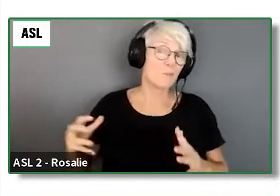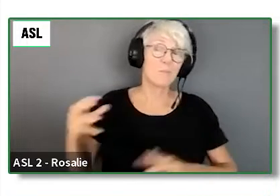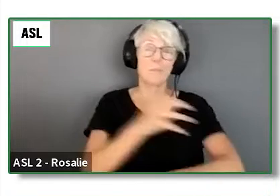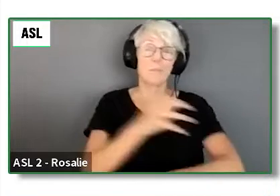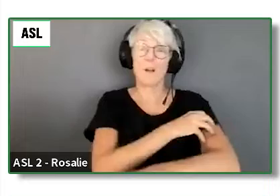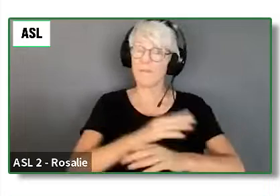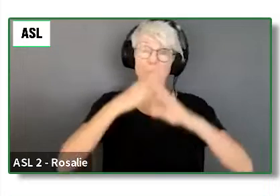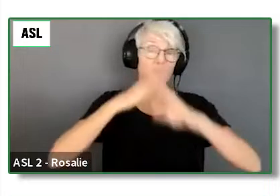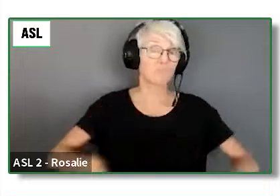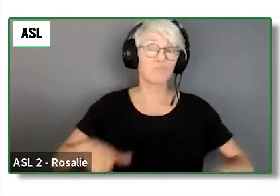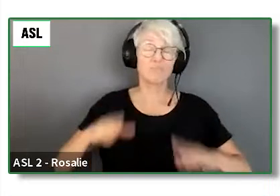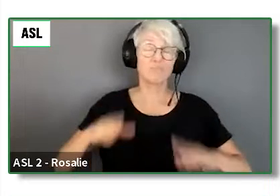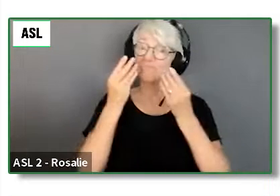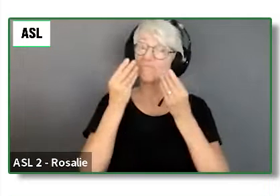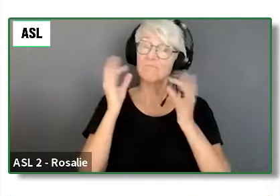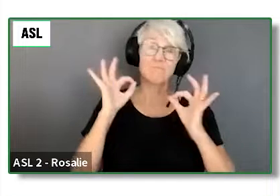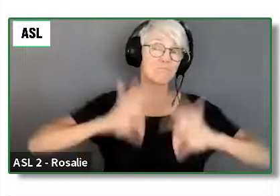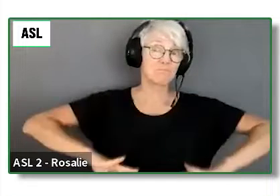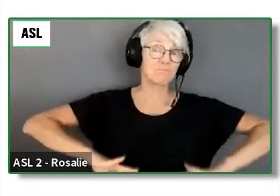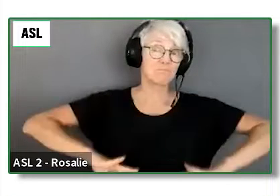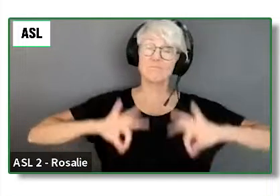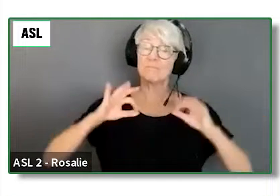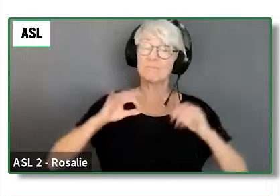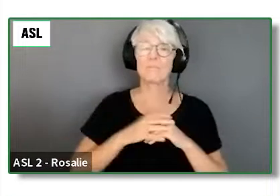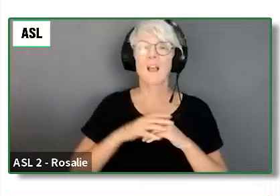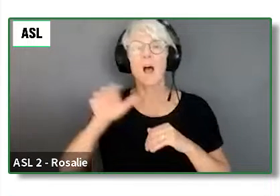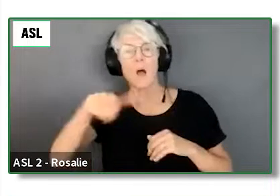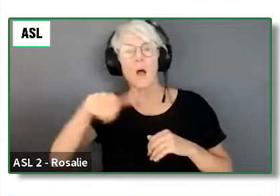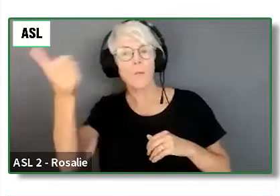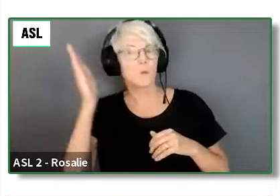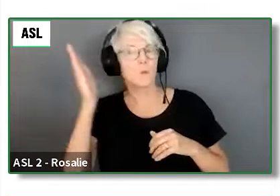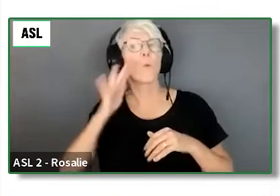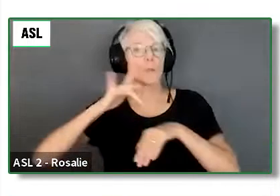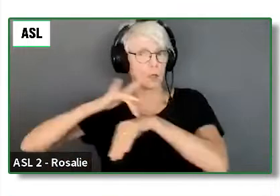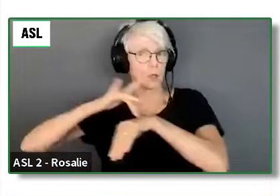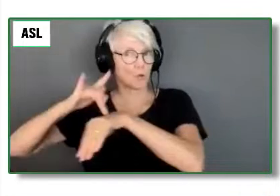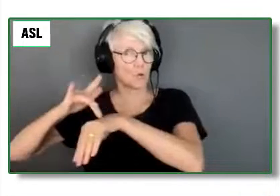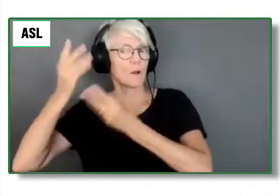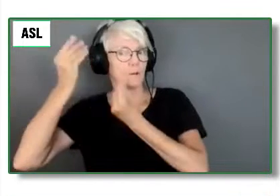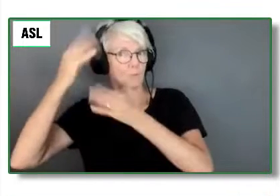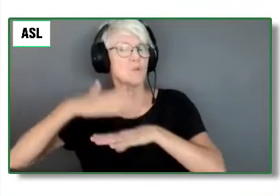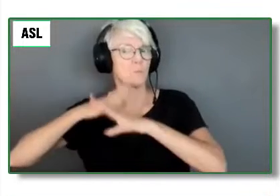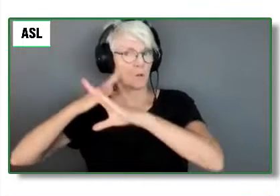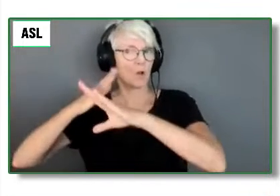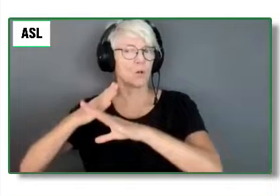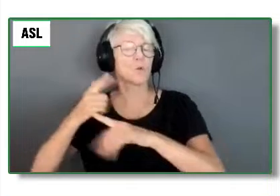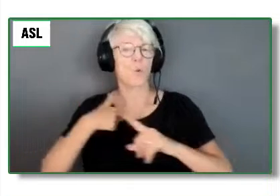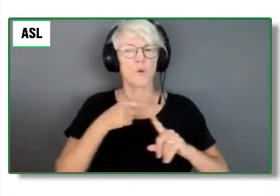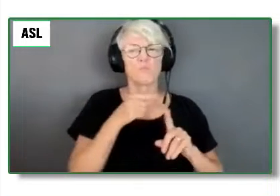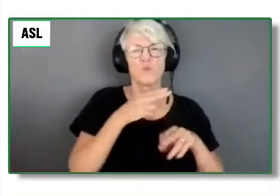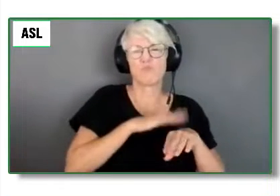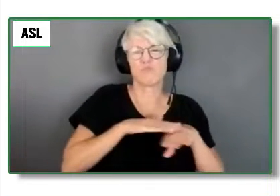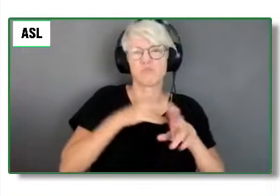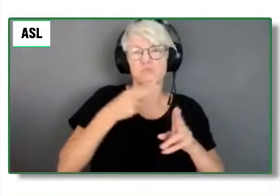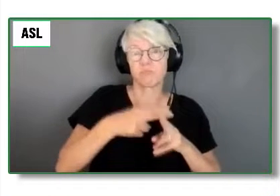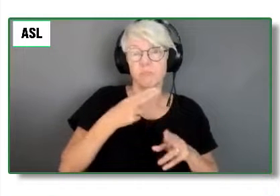speaking on this topic so I'm not really going to delve into it too much other than to say that there's a tremendous need for more comprehensive